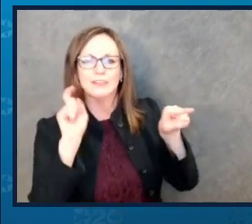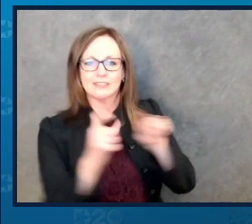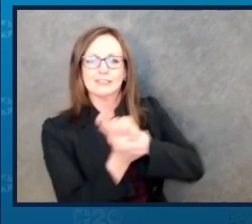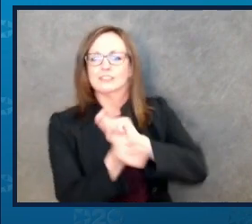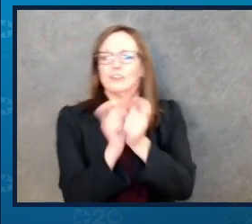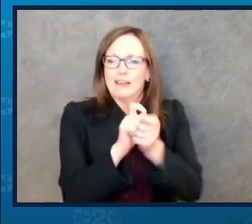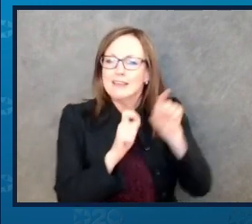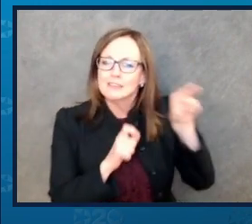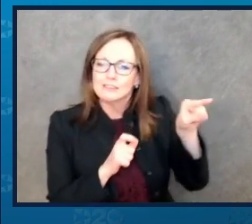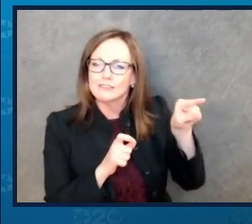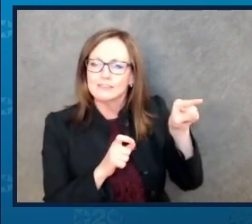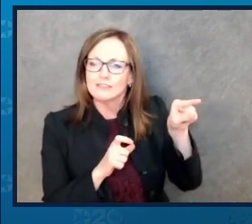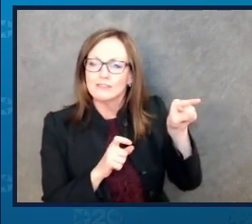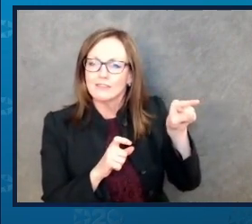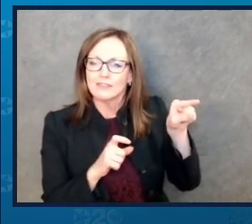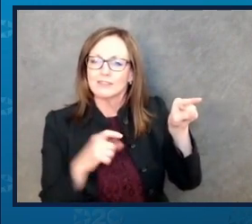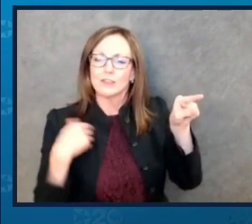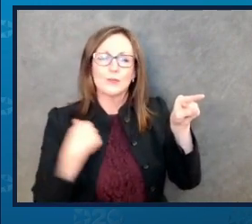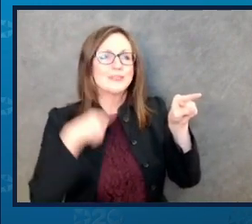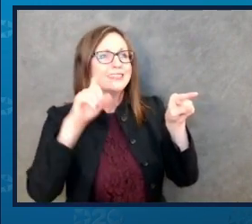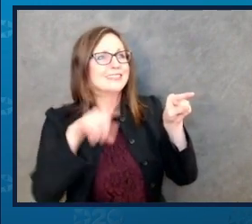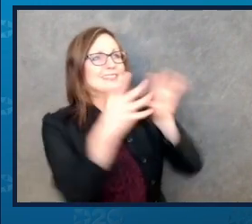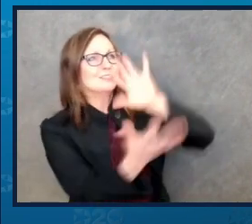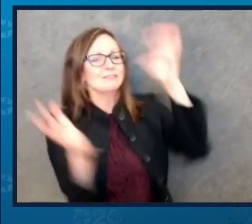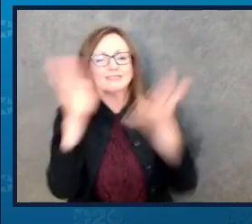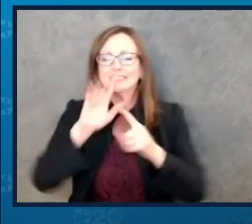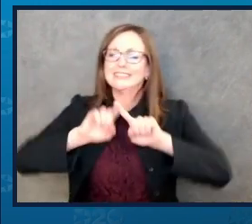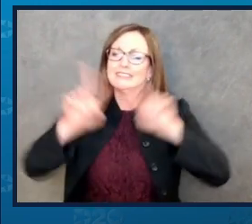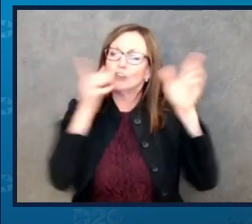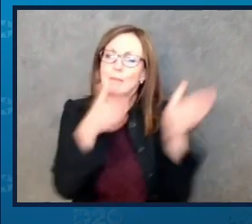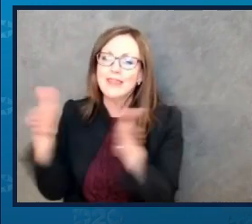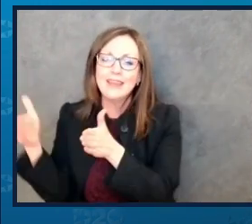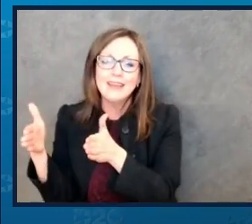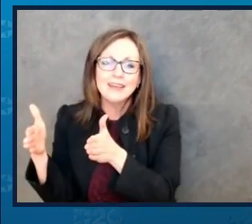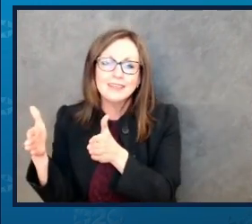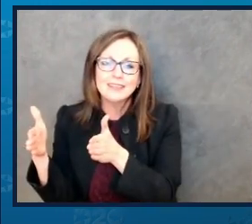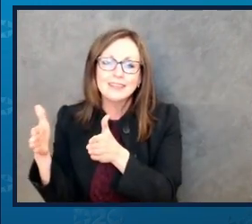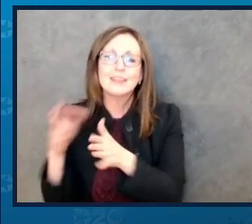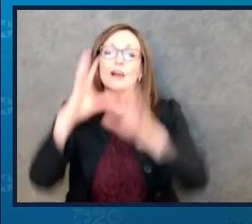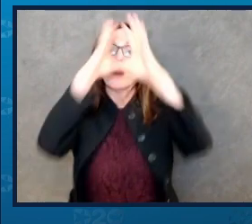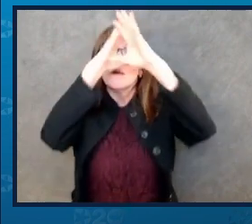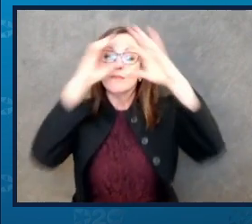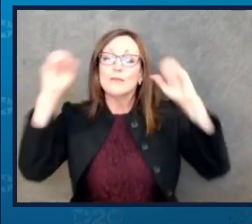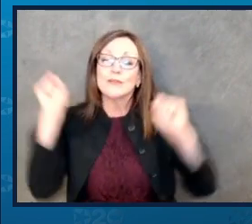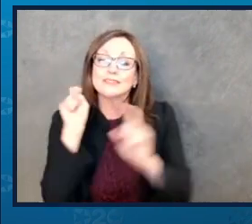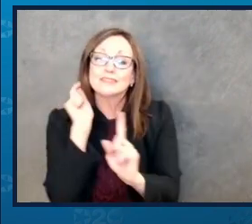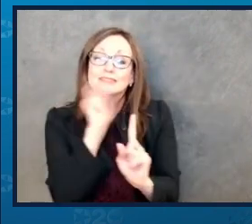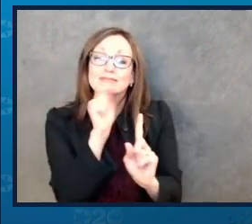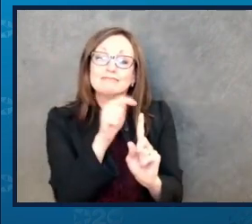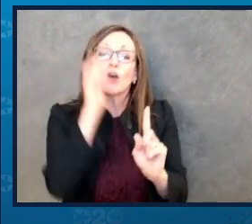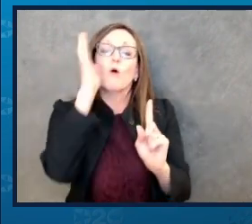SECURITY PRISONS. I WANT PRESIDENT,WHO WILL MAKE